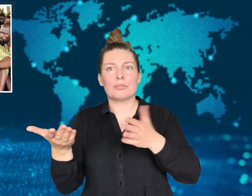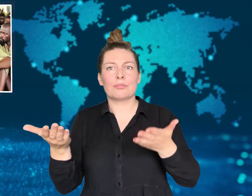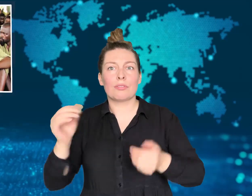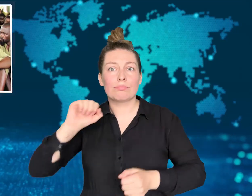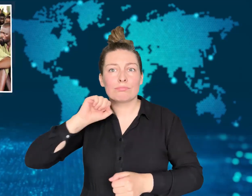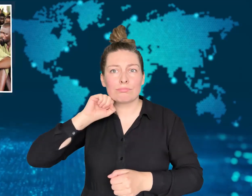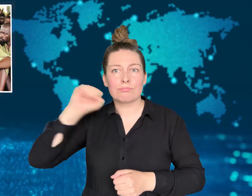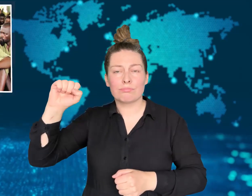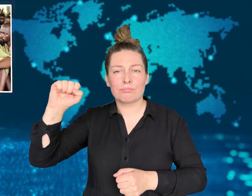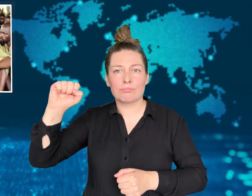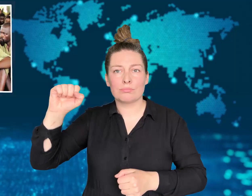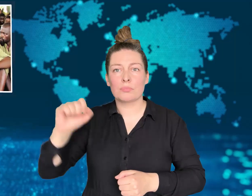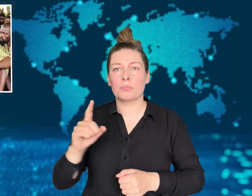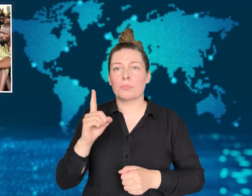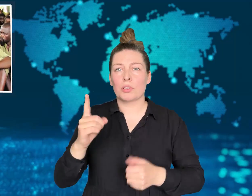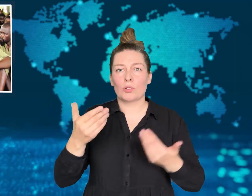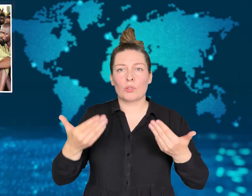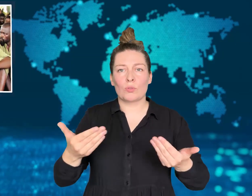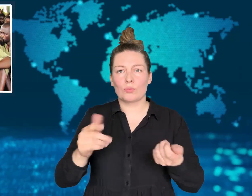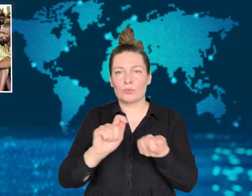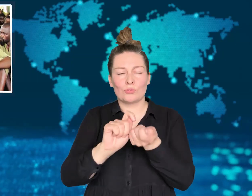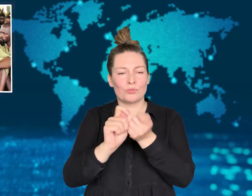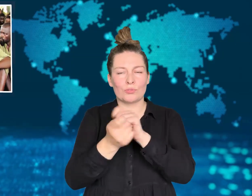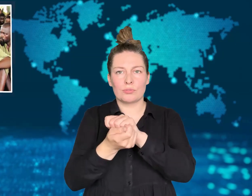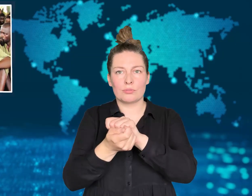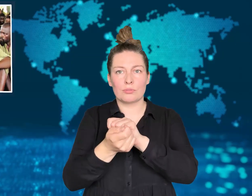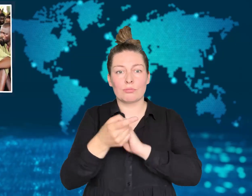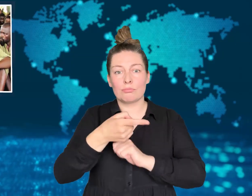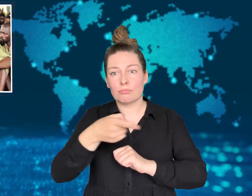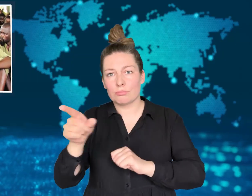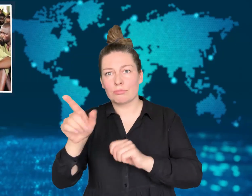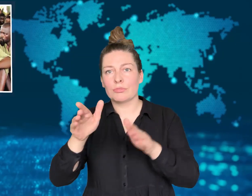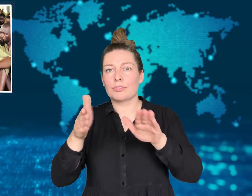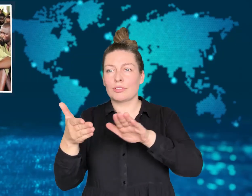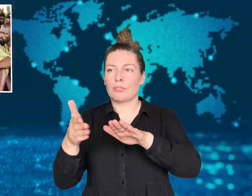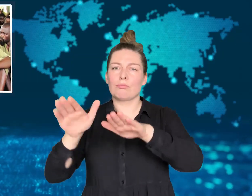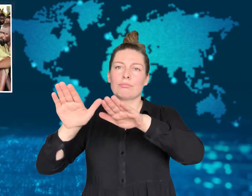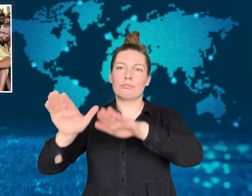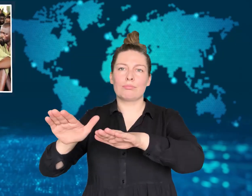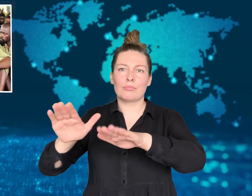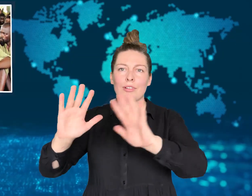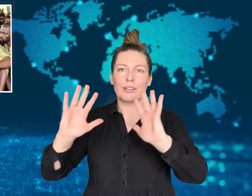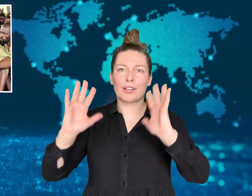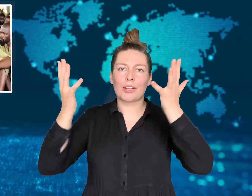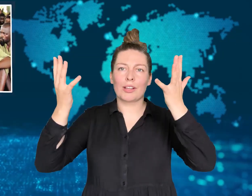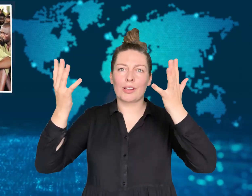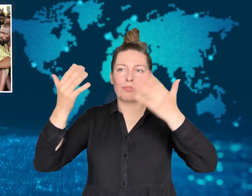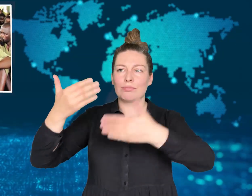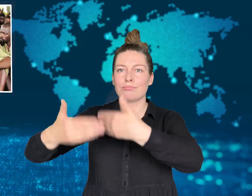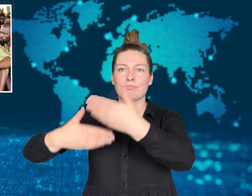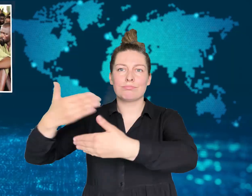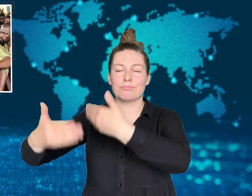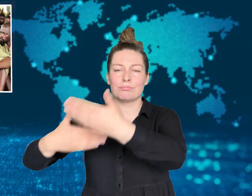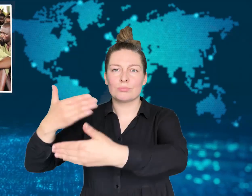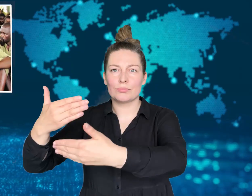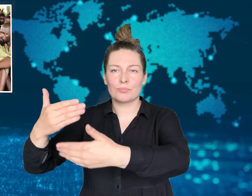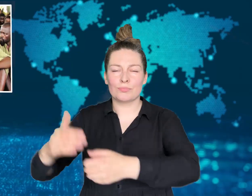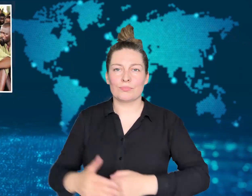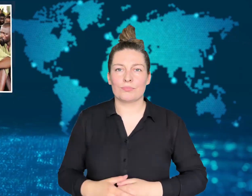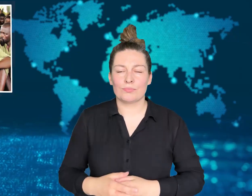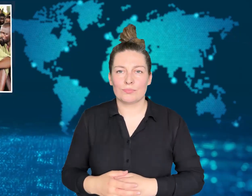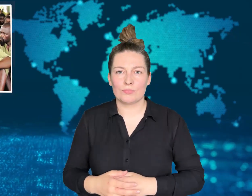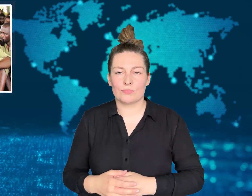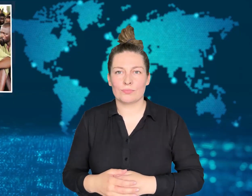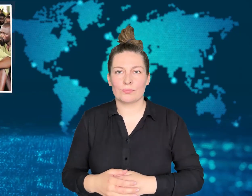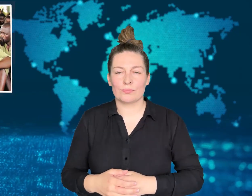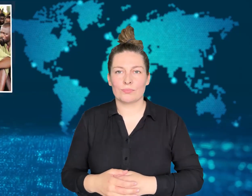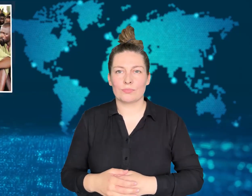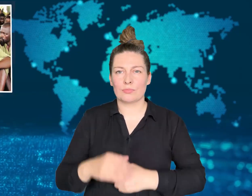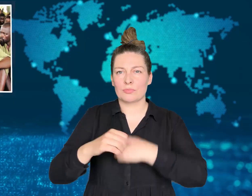The sentences of inmates on death row were changed to sentences of